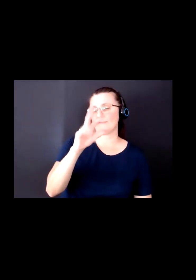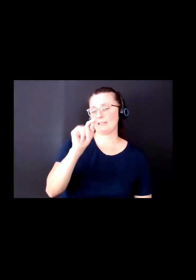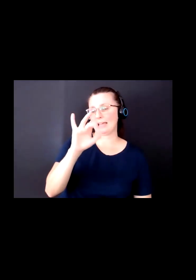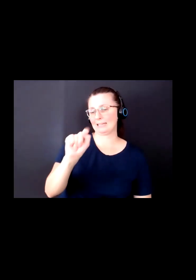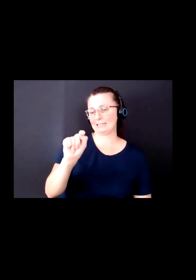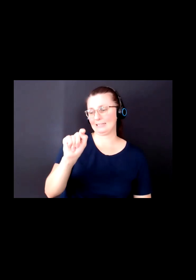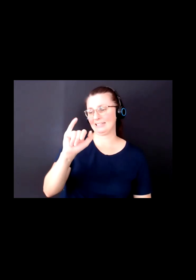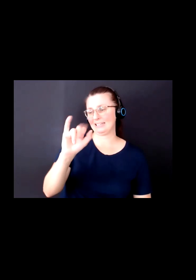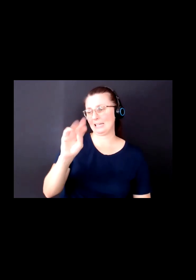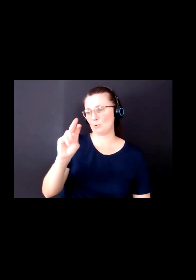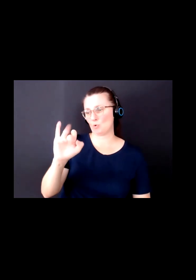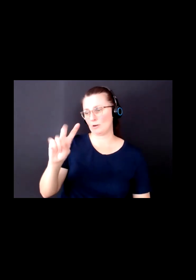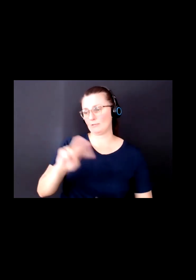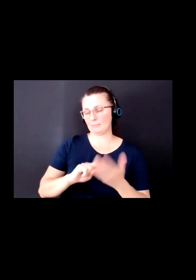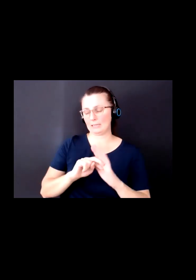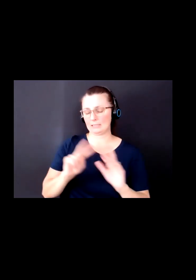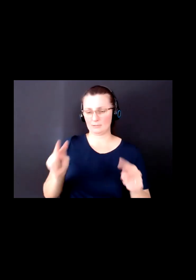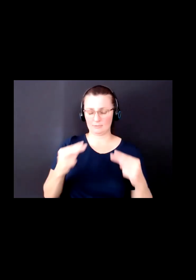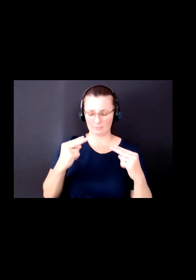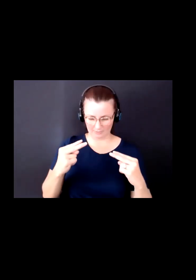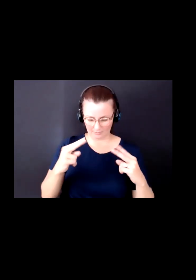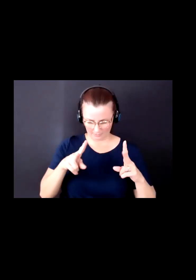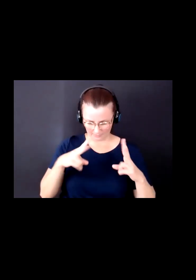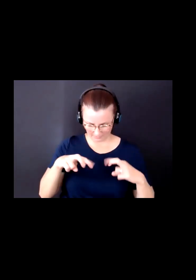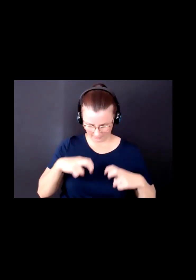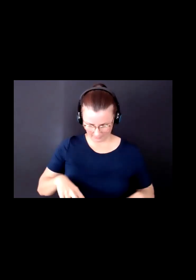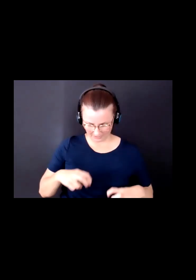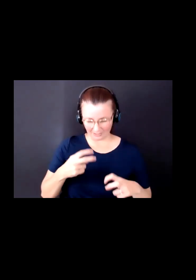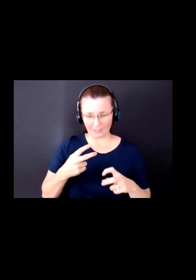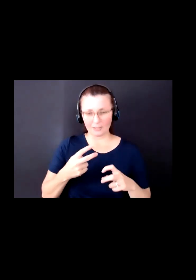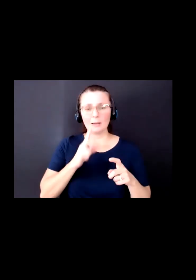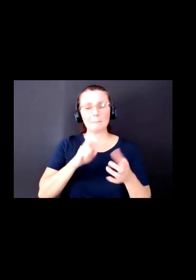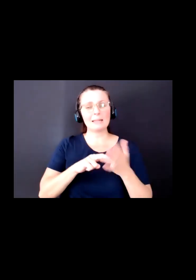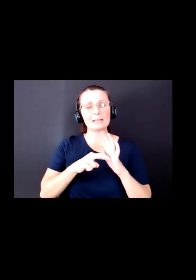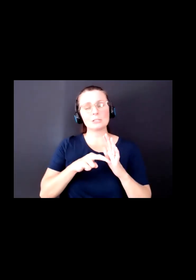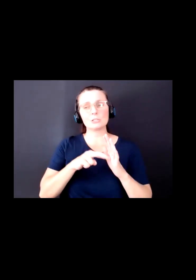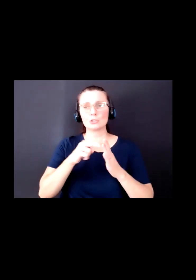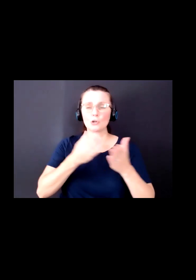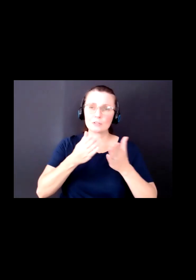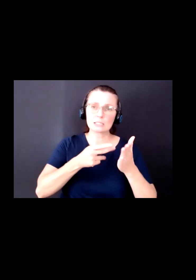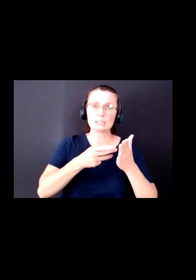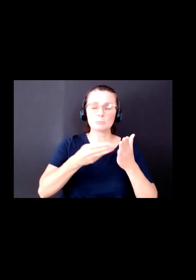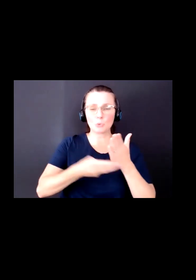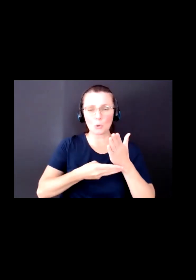So, by doing that, you're identifying the services and programs that you offer. You are considering the ways you need to